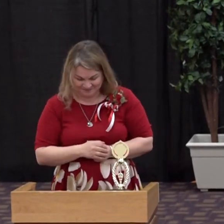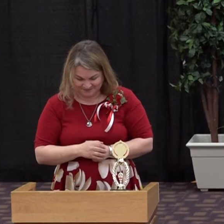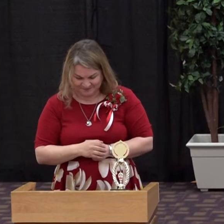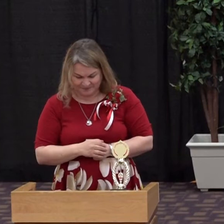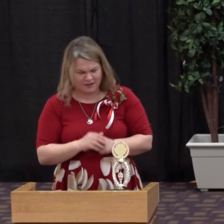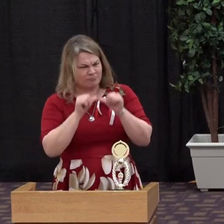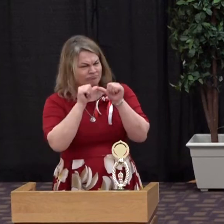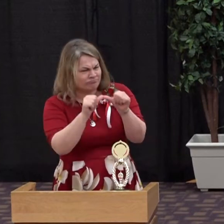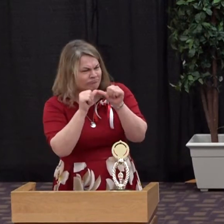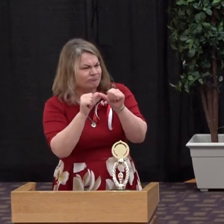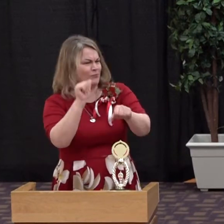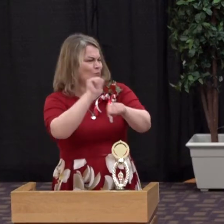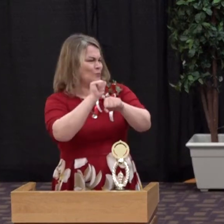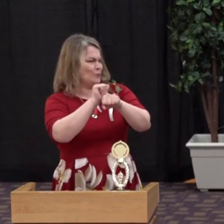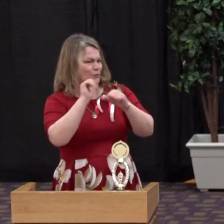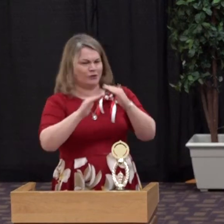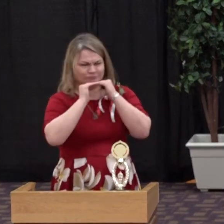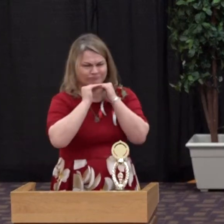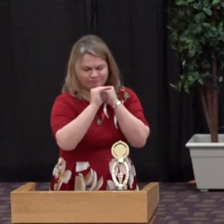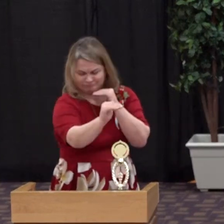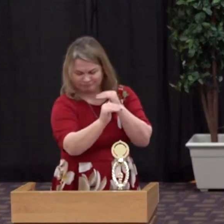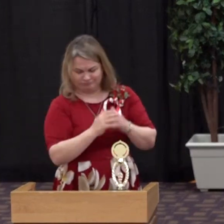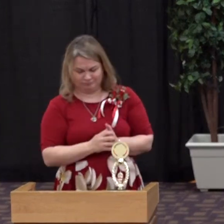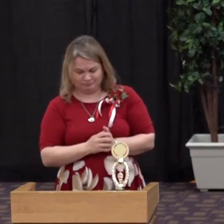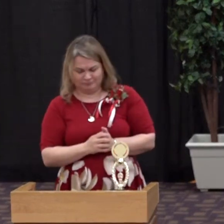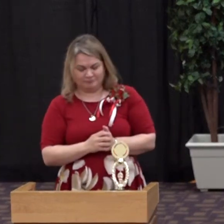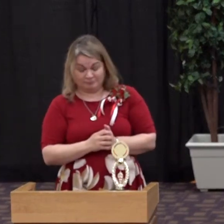Never gives up. Persistent. Hard worker.